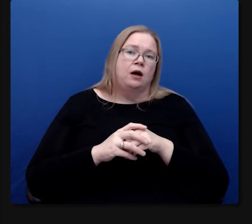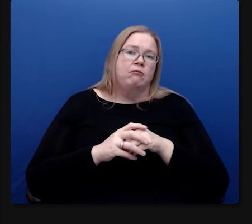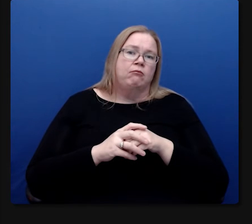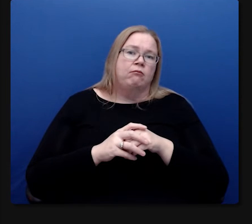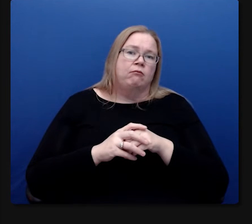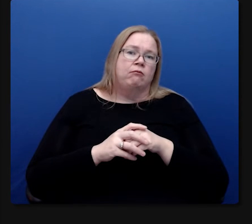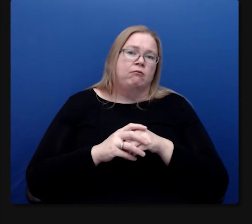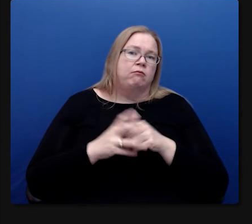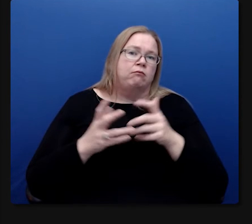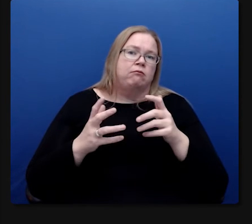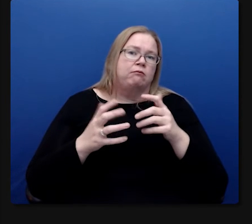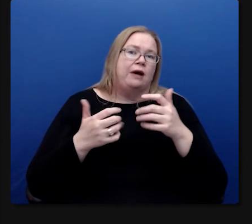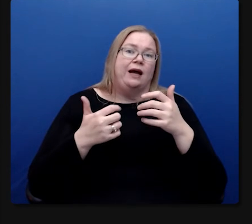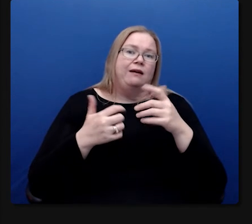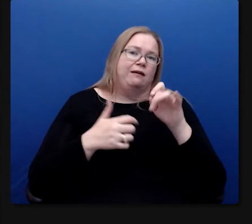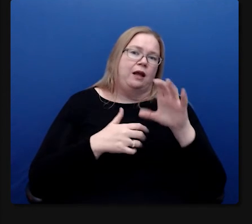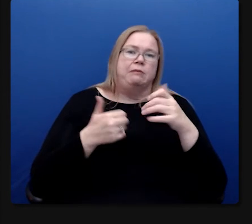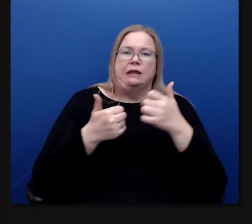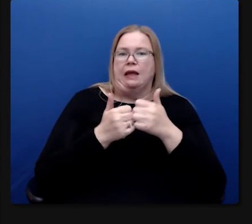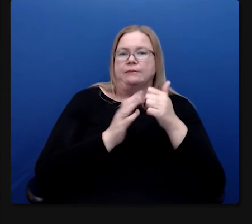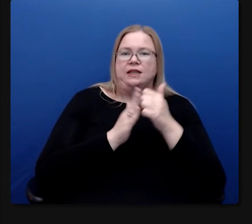And now I'm going to sign in with my Epic Games account.